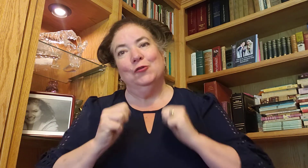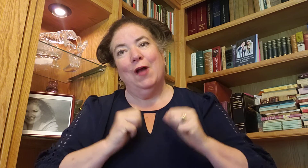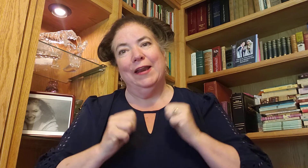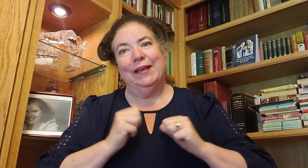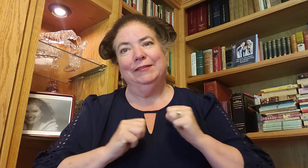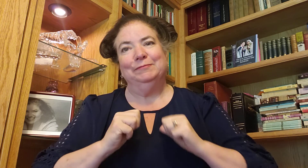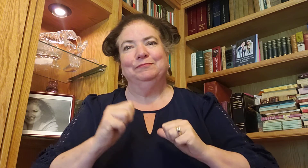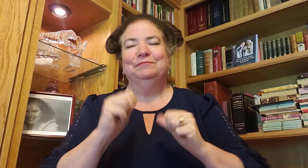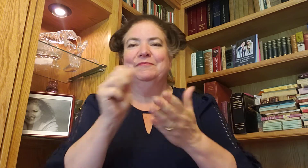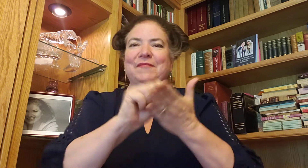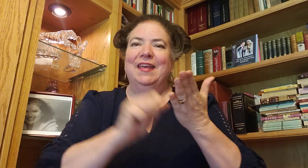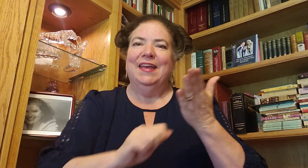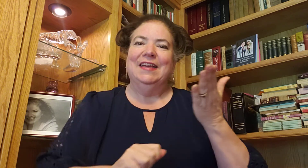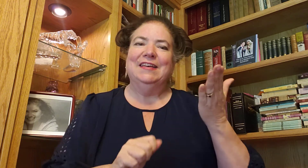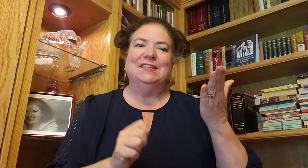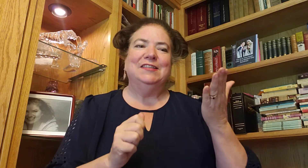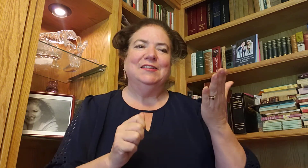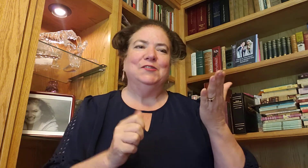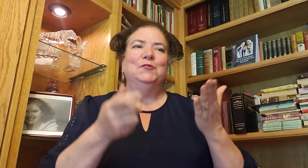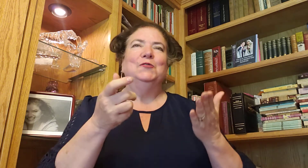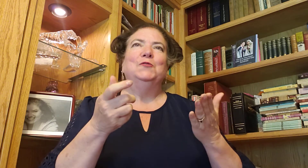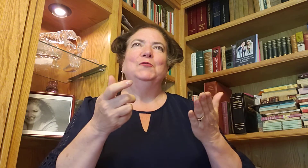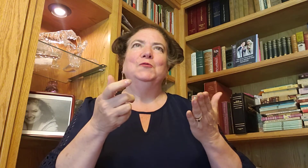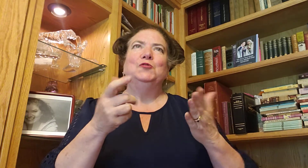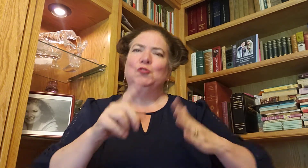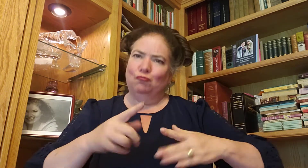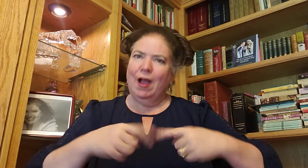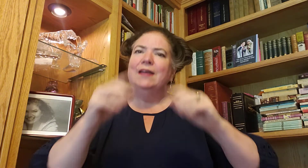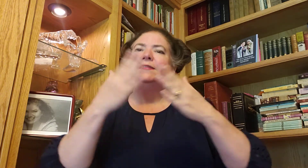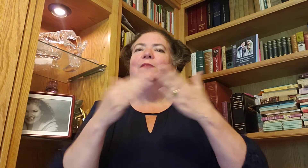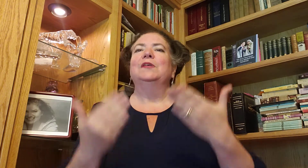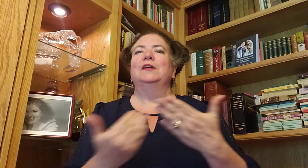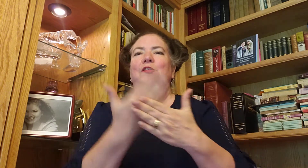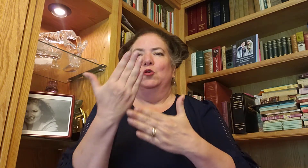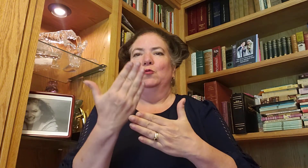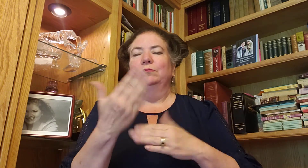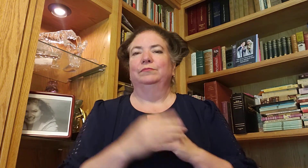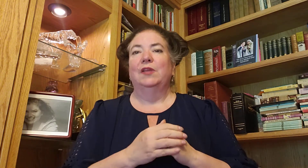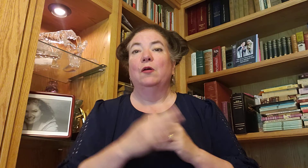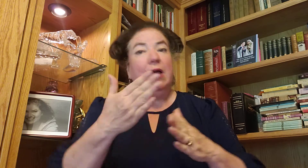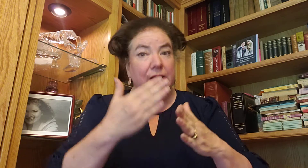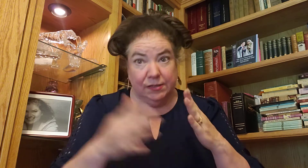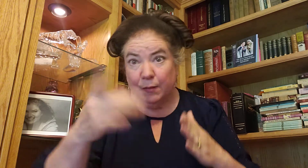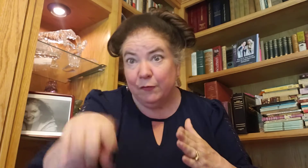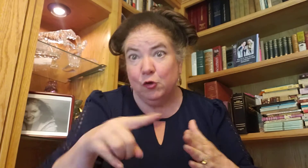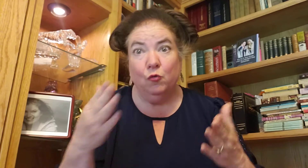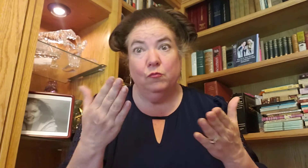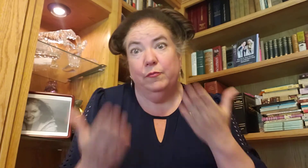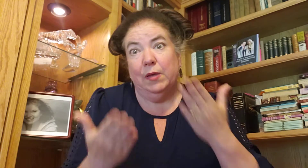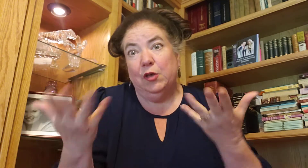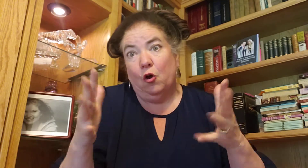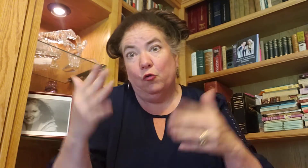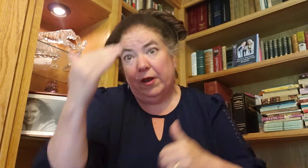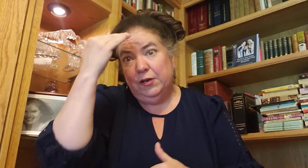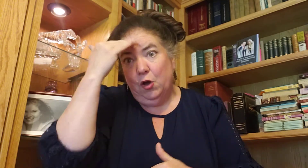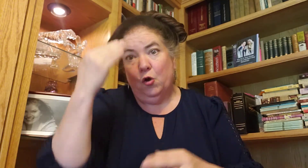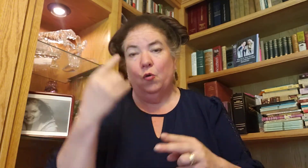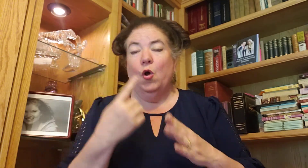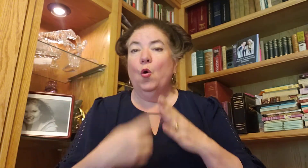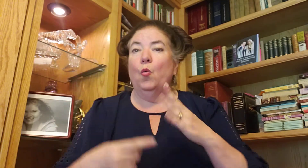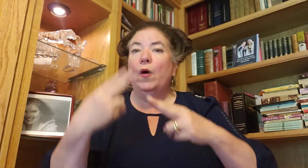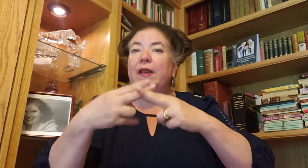your writing, is to try something new. Now some of you maybe already know what a